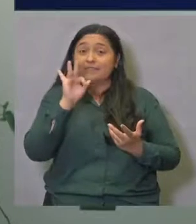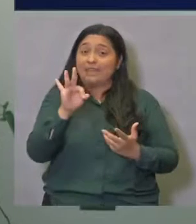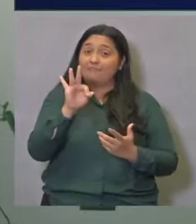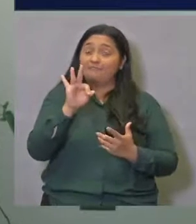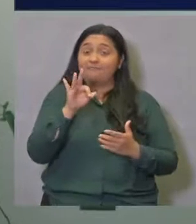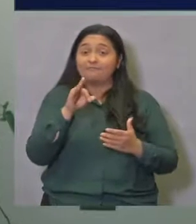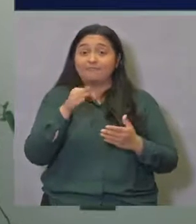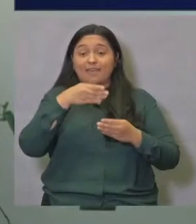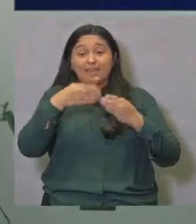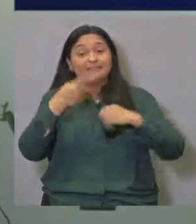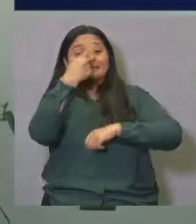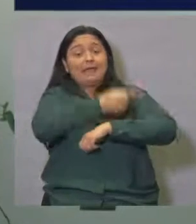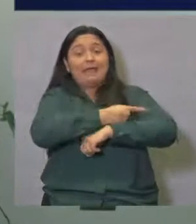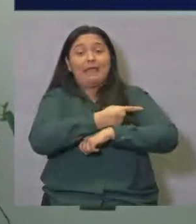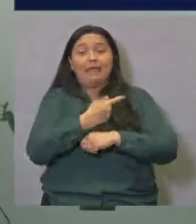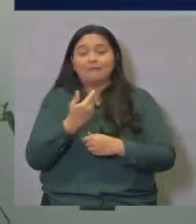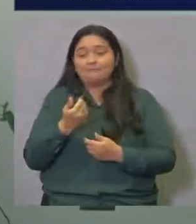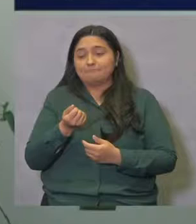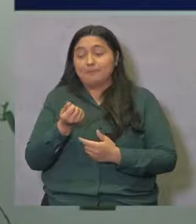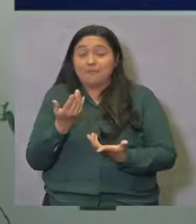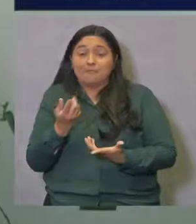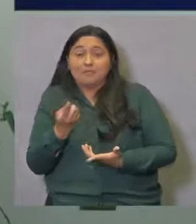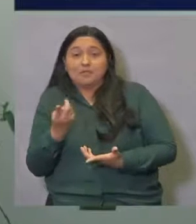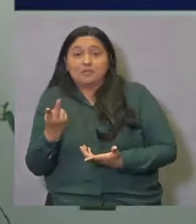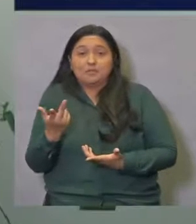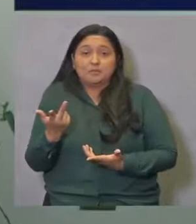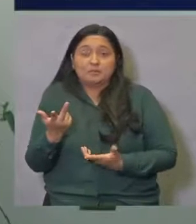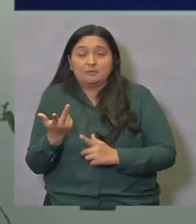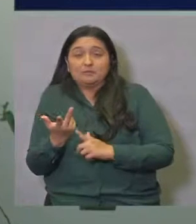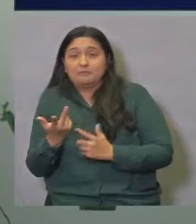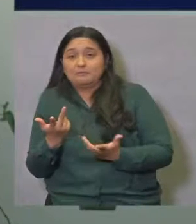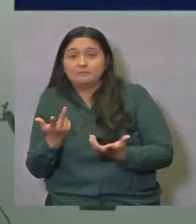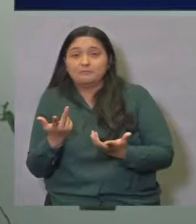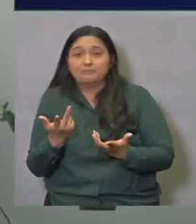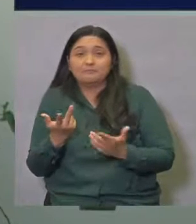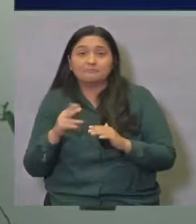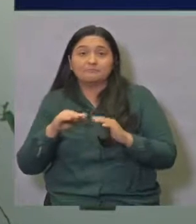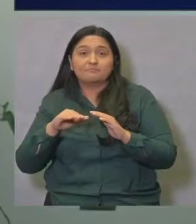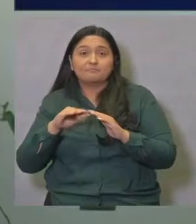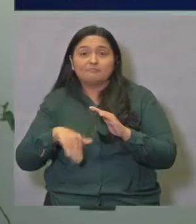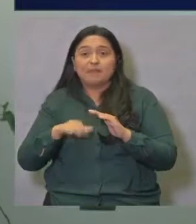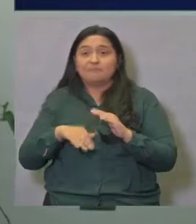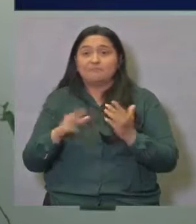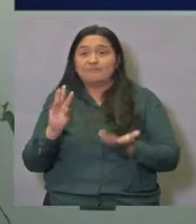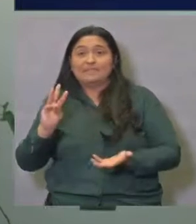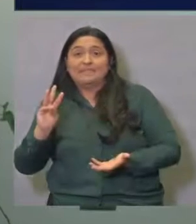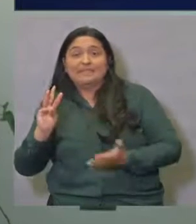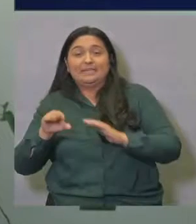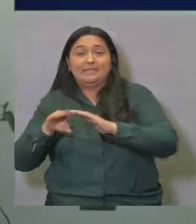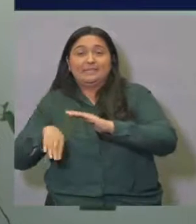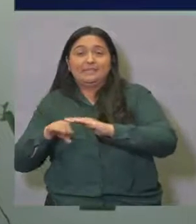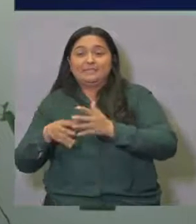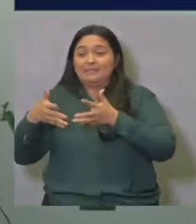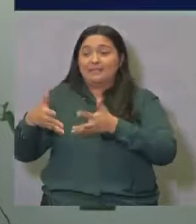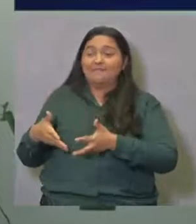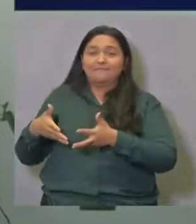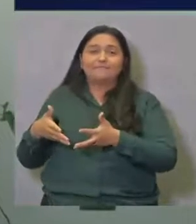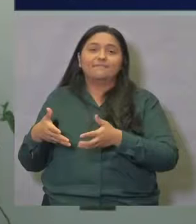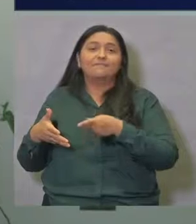HANDFUL OF SYRINGES. ININ MT T CAS,S, Y W WILL HAVE